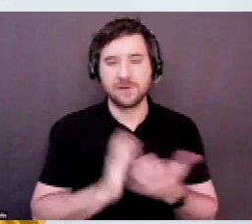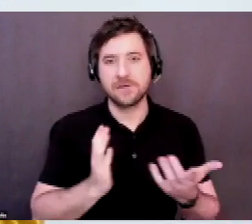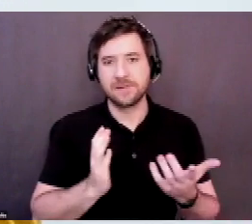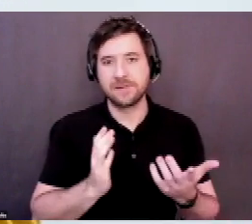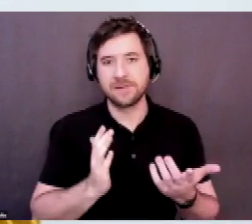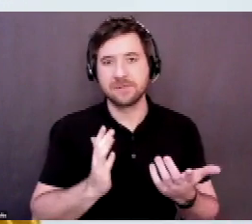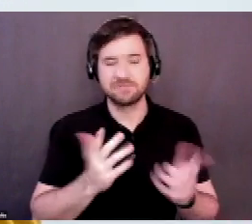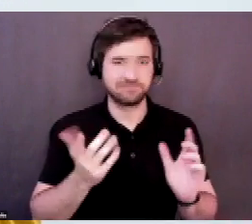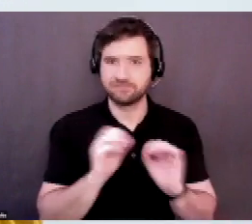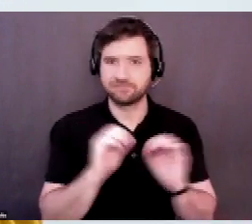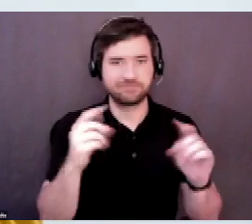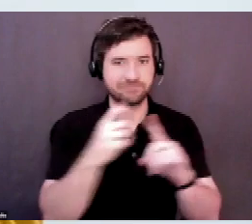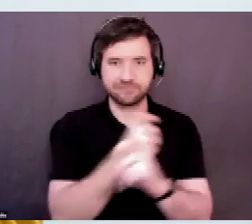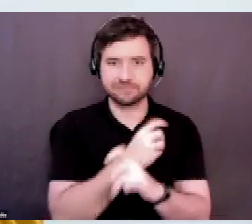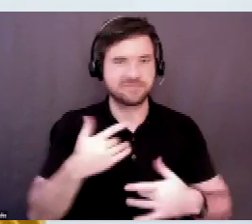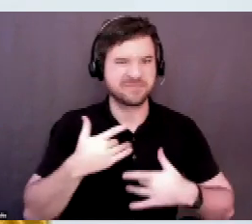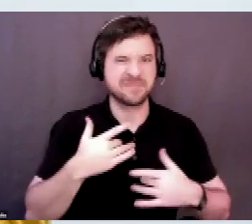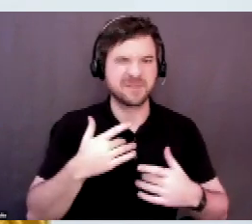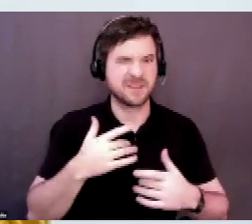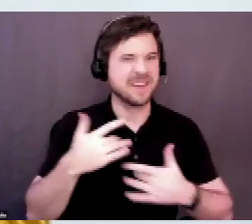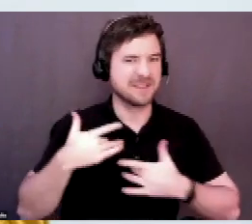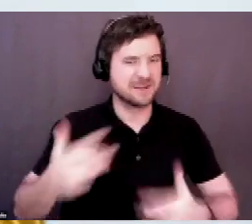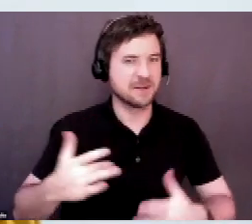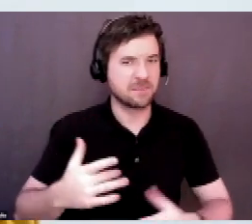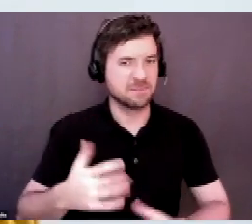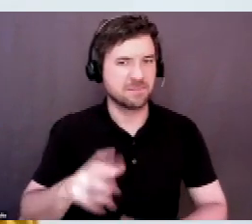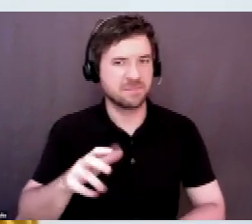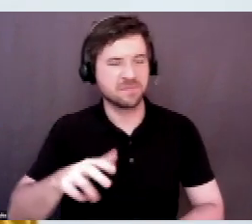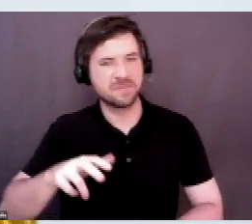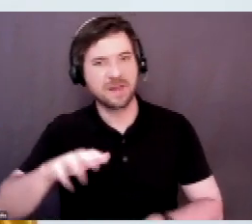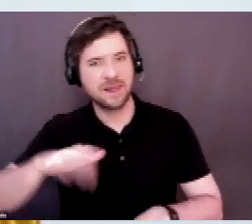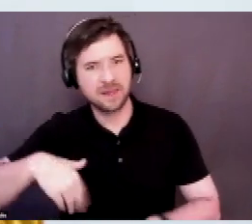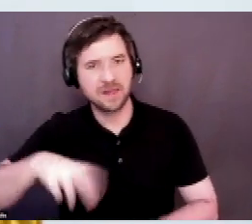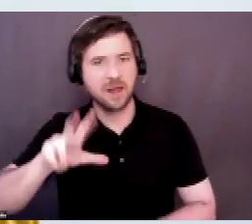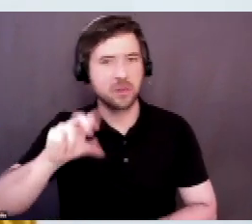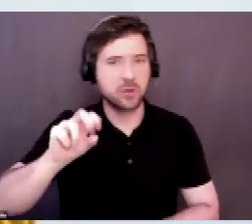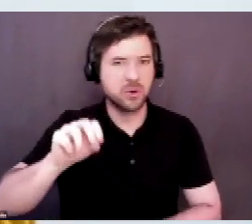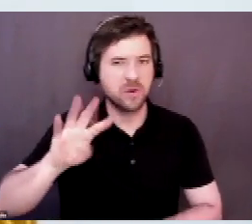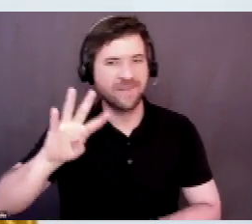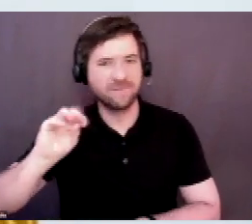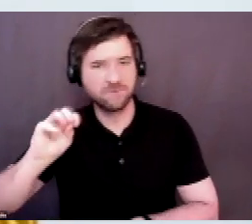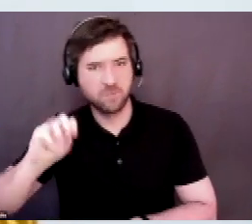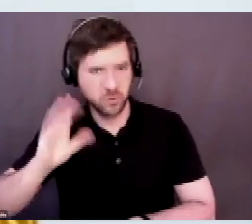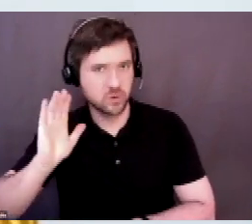you know, in your late '30s and '40s. So I will say my husband and I did take the journey of